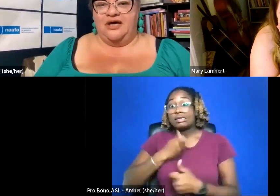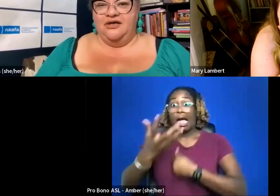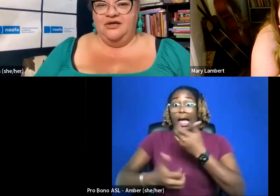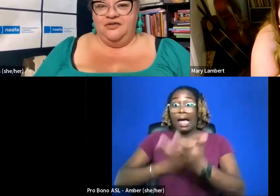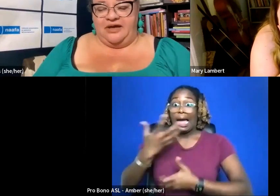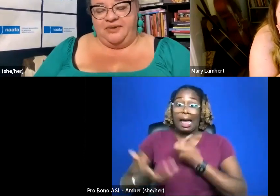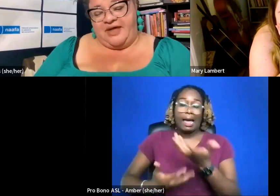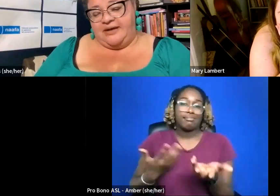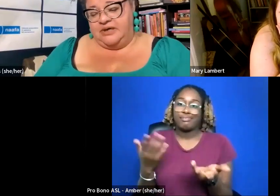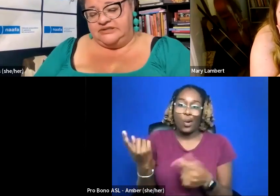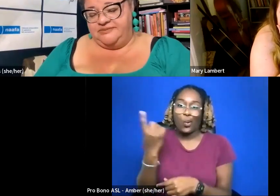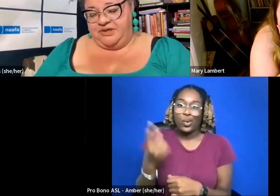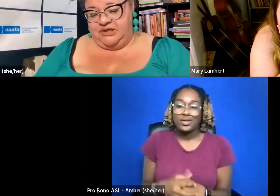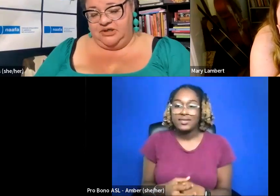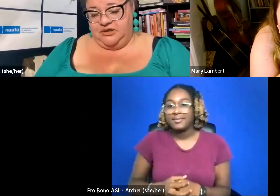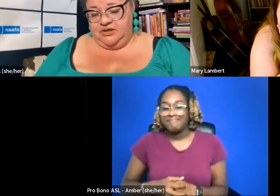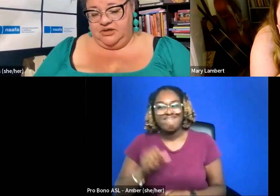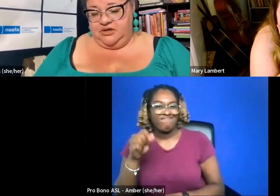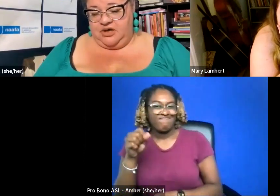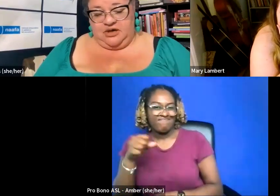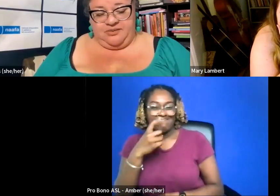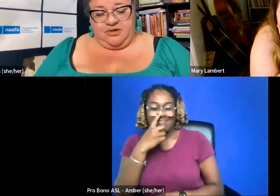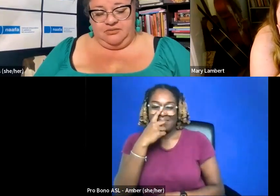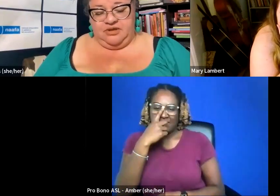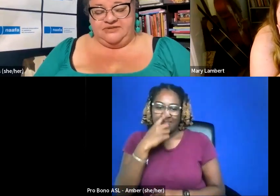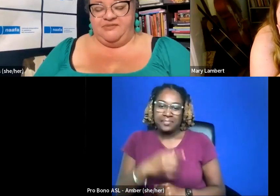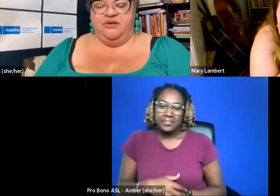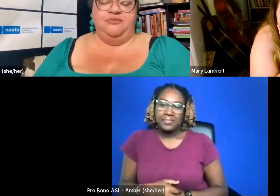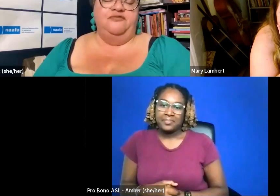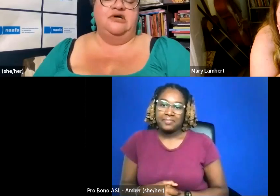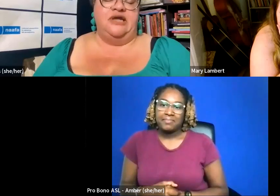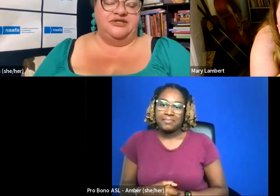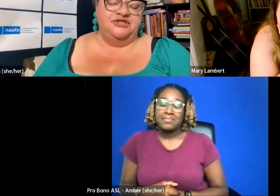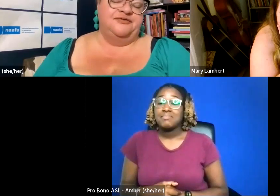Yeah, that but that must be must make really beautiful connections